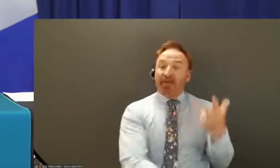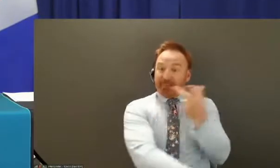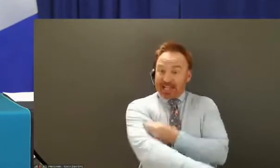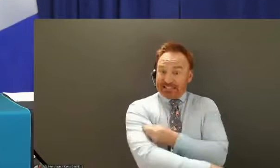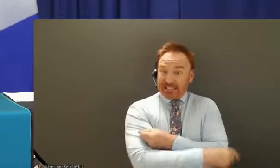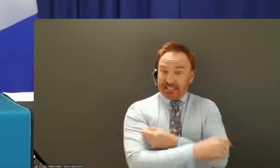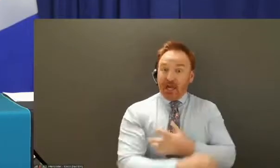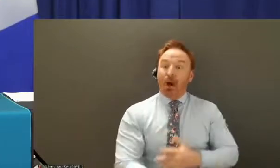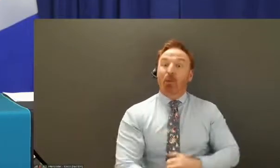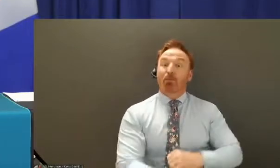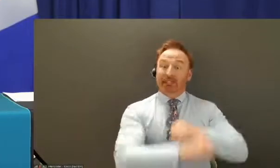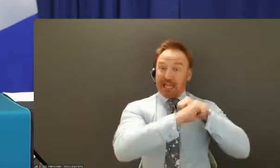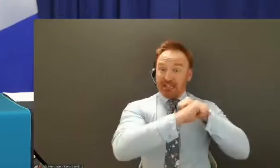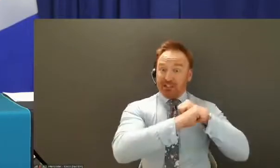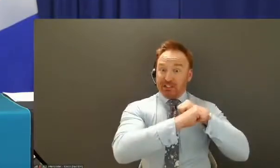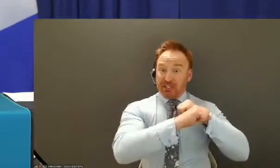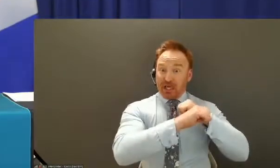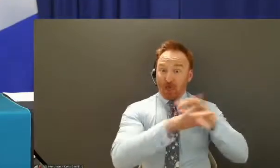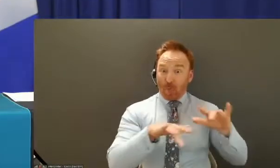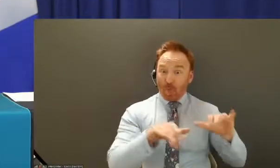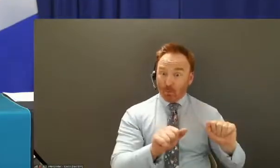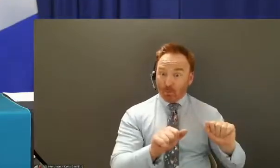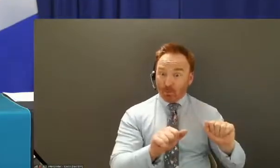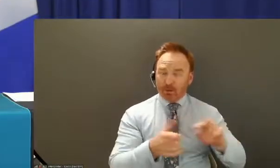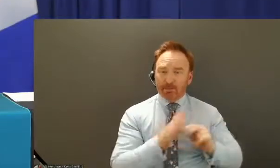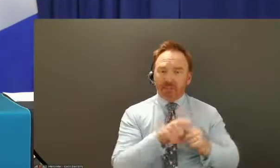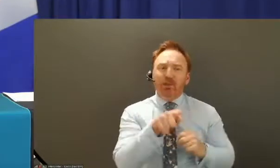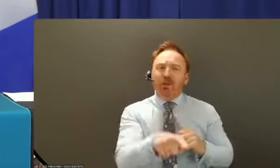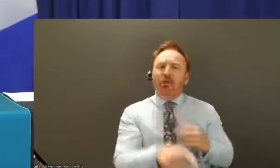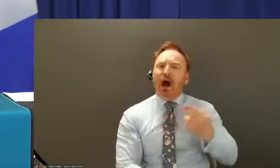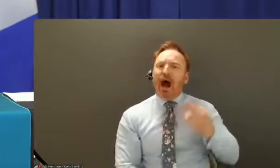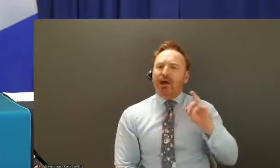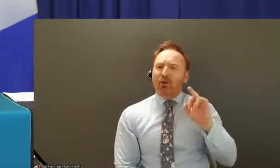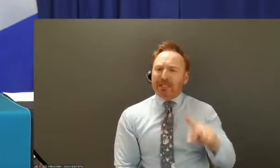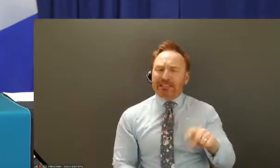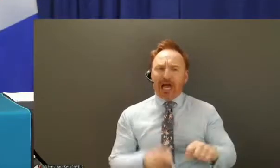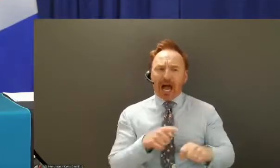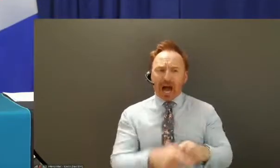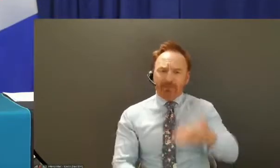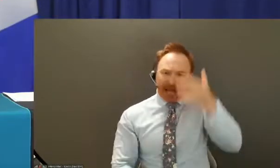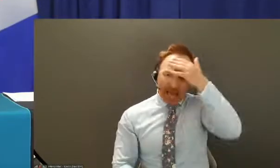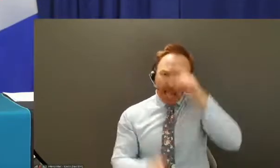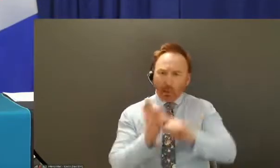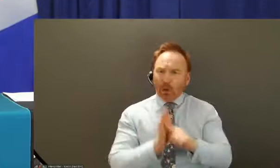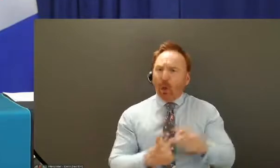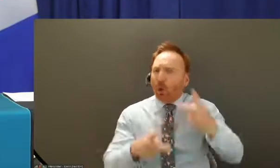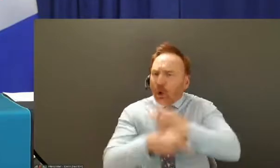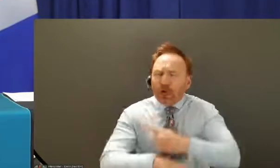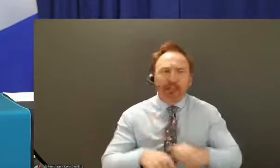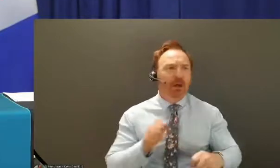about where an infected person was. In these cases Doctor Hanley and